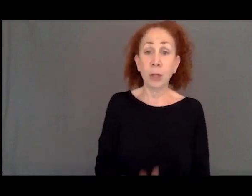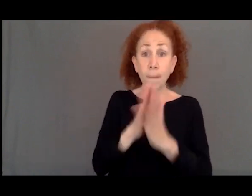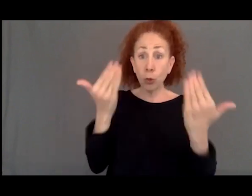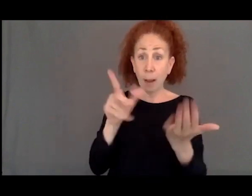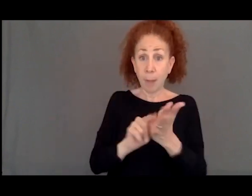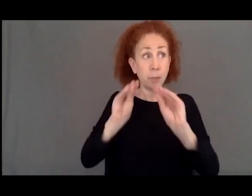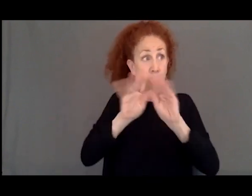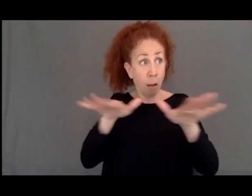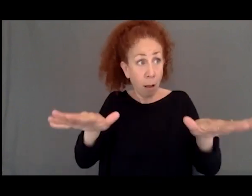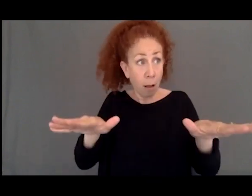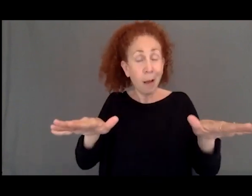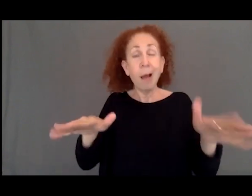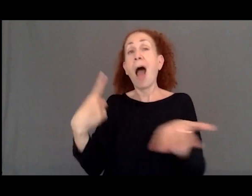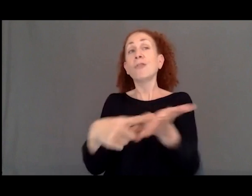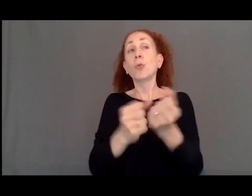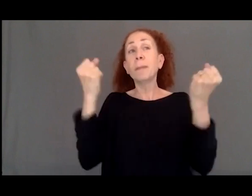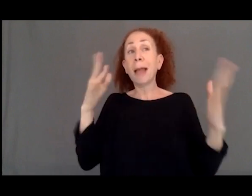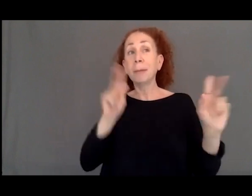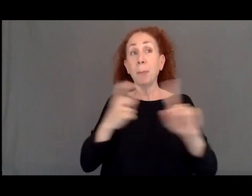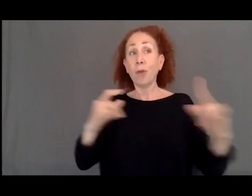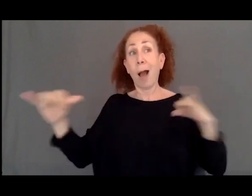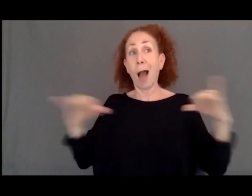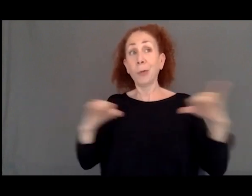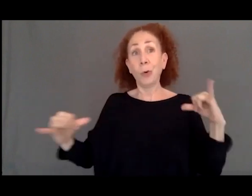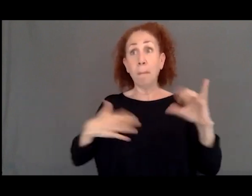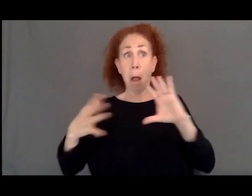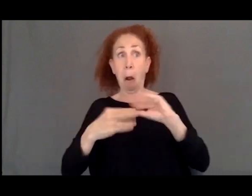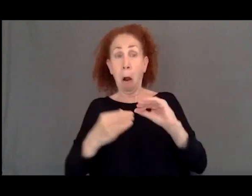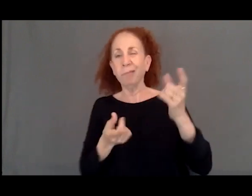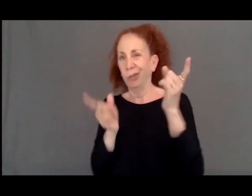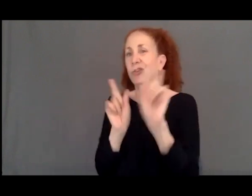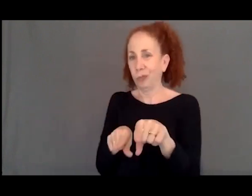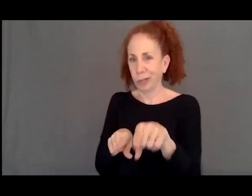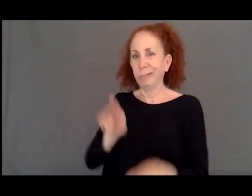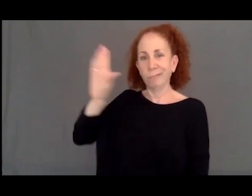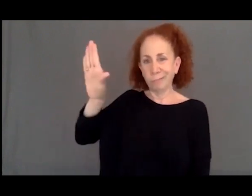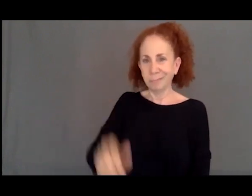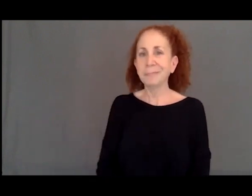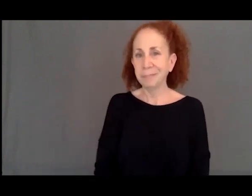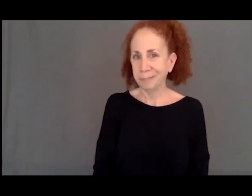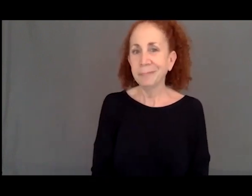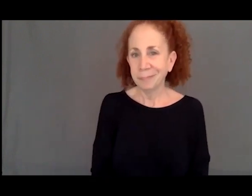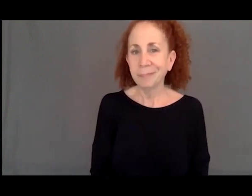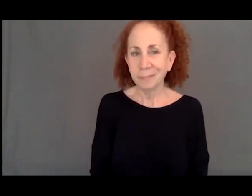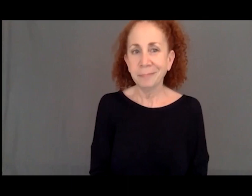spoken to many Hollywood people, and none of them disagree with this representation. All right.